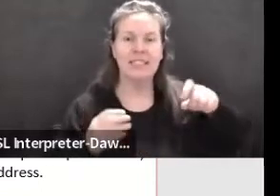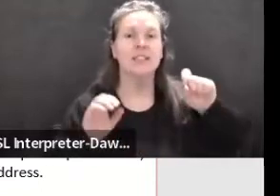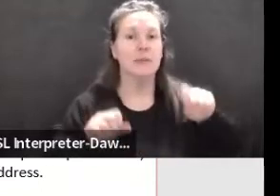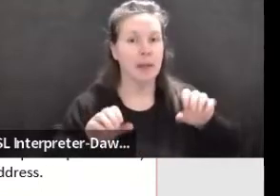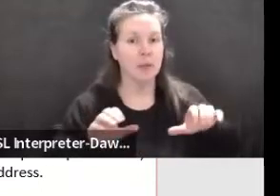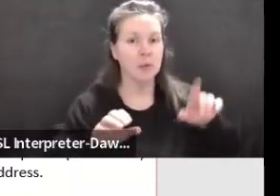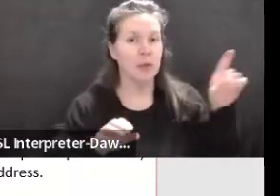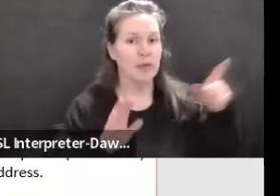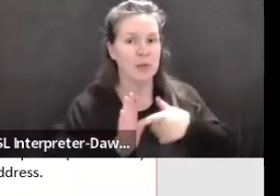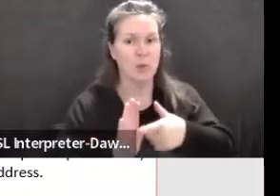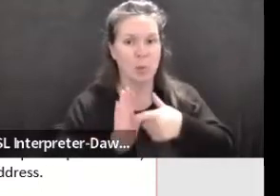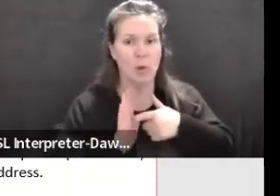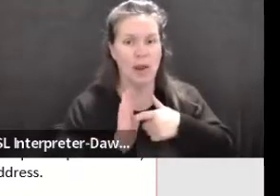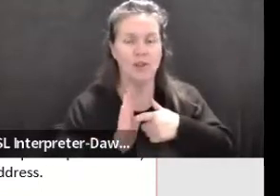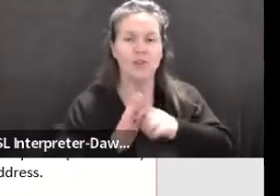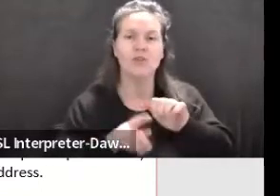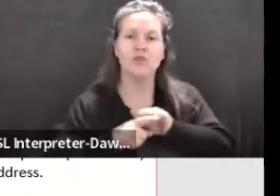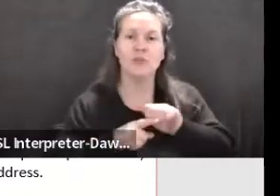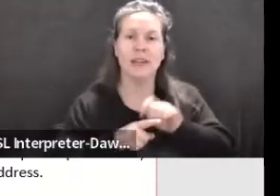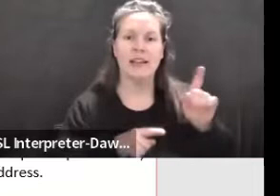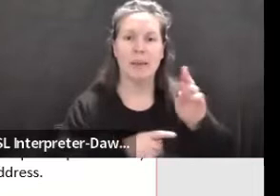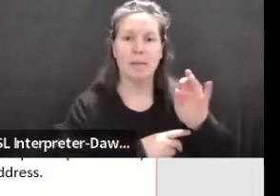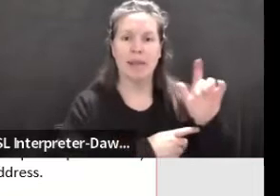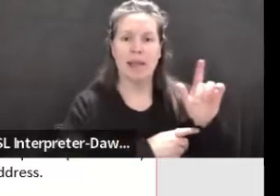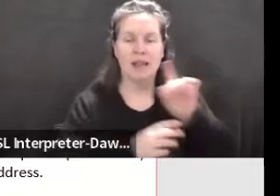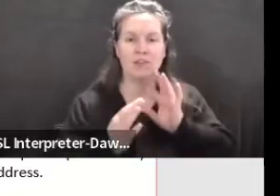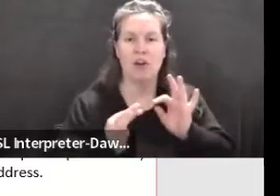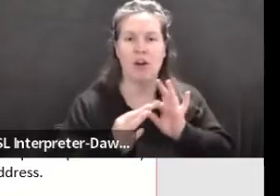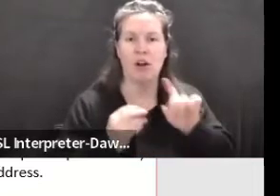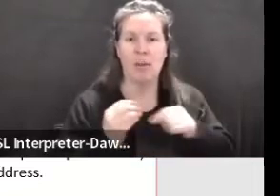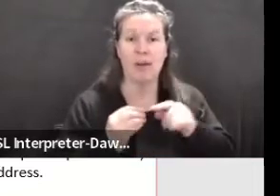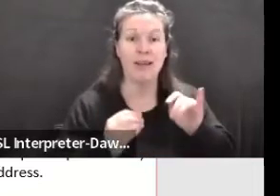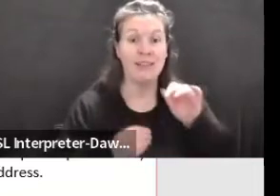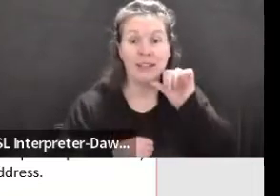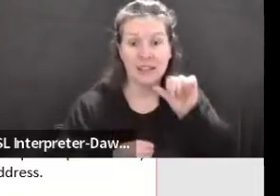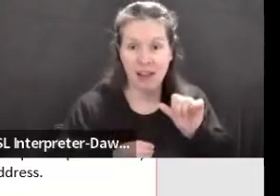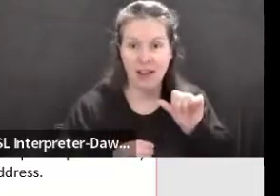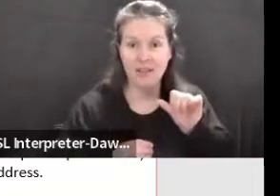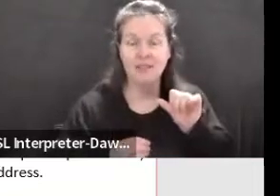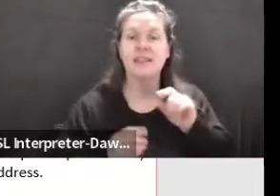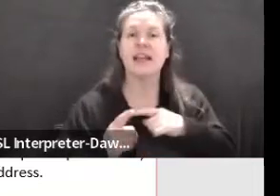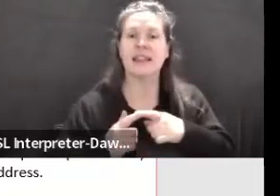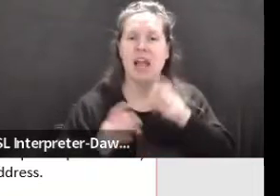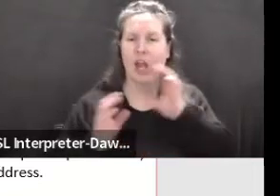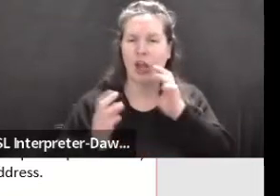that the bill talks about. And if there isn't do you need to then, you know, look to have more, I guess,